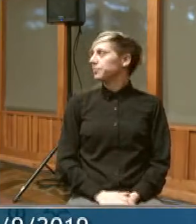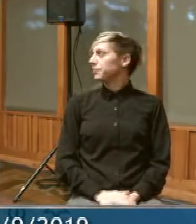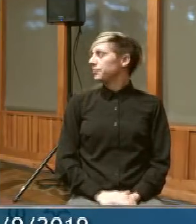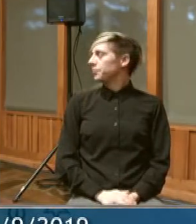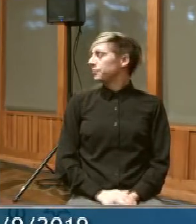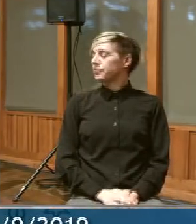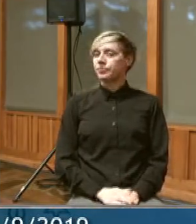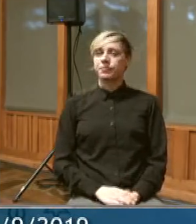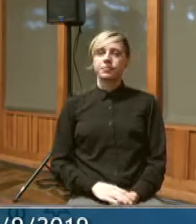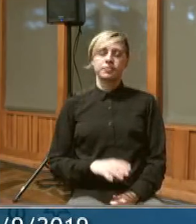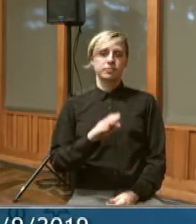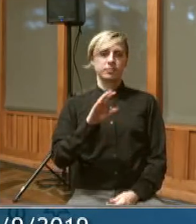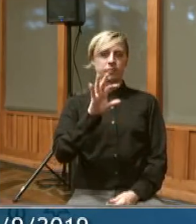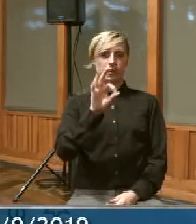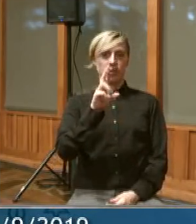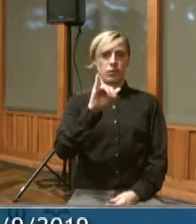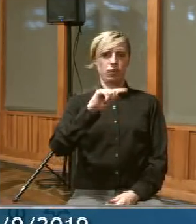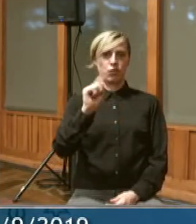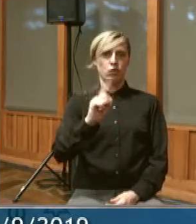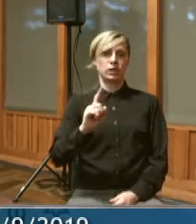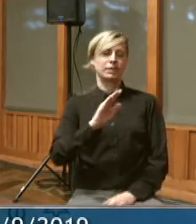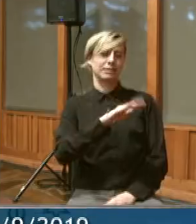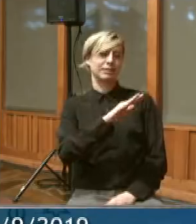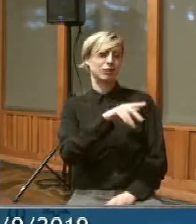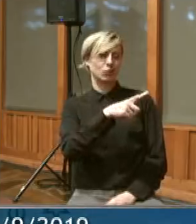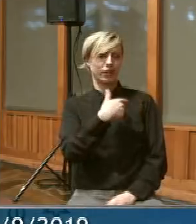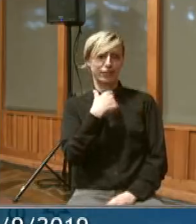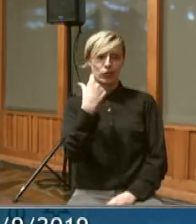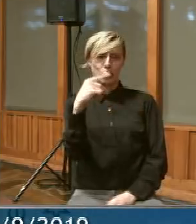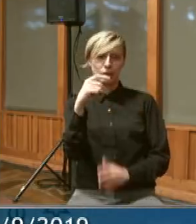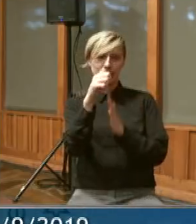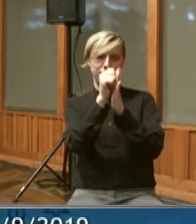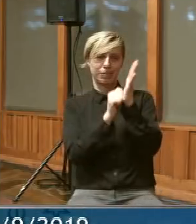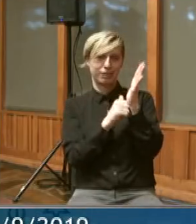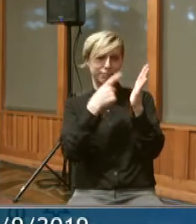THANK YOU.